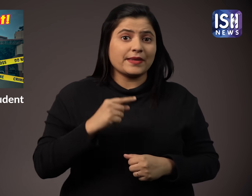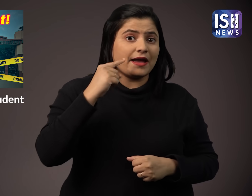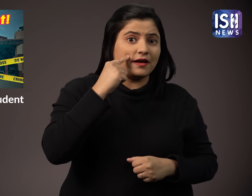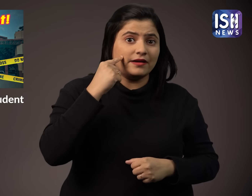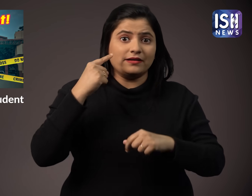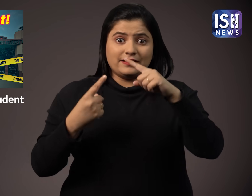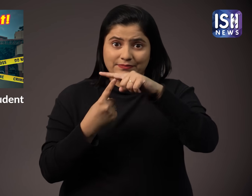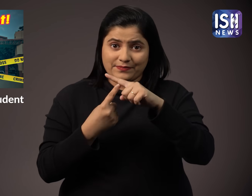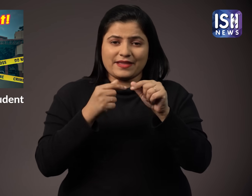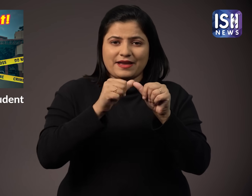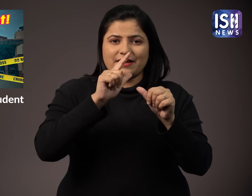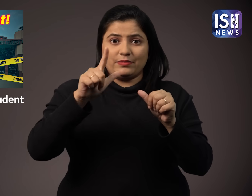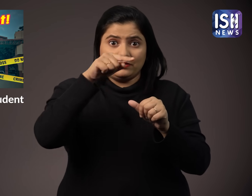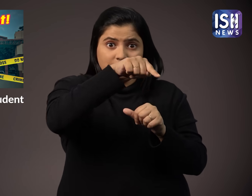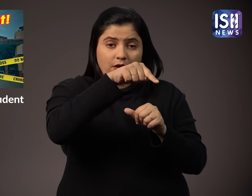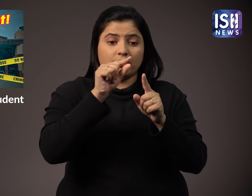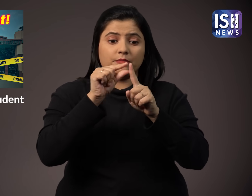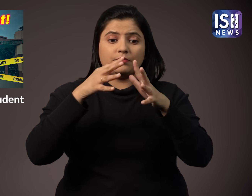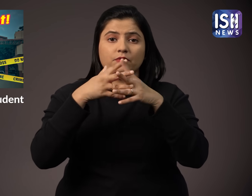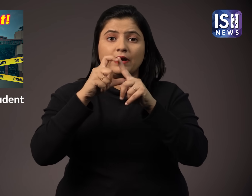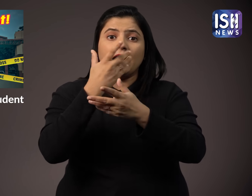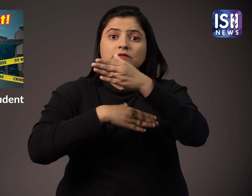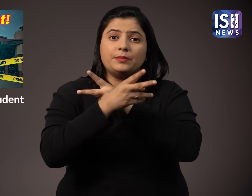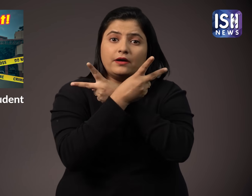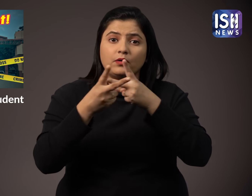IIIT has multiple people with disabilities studying there.